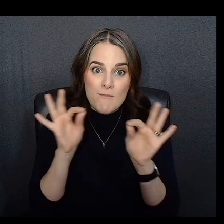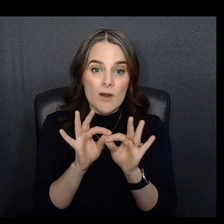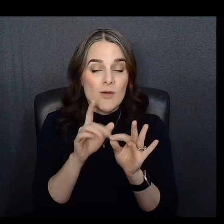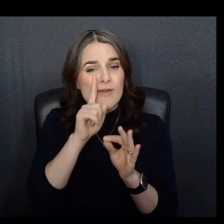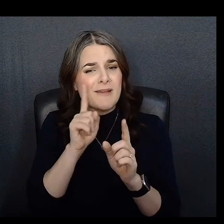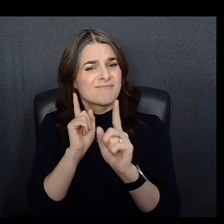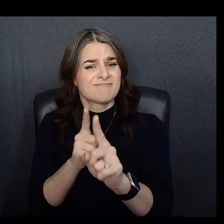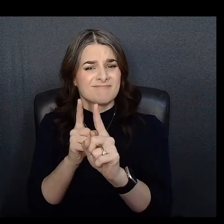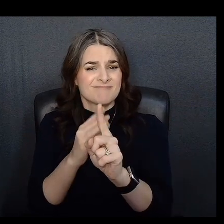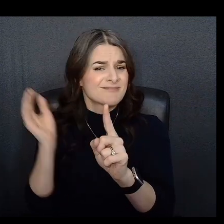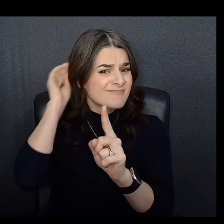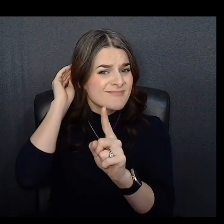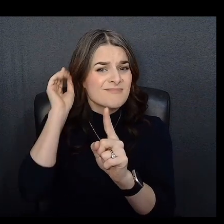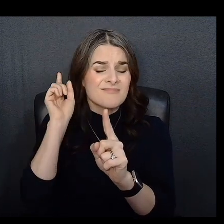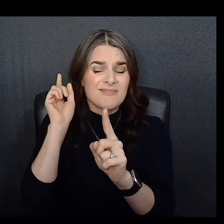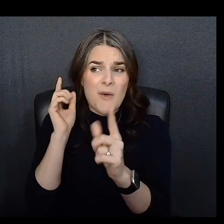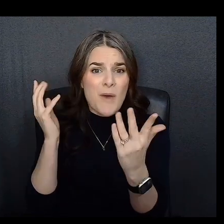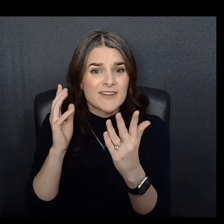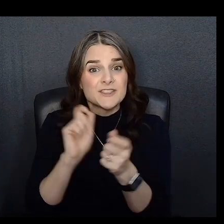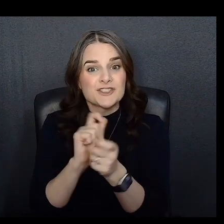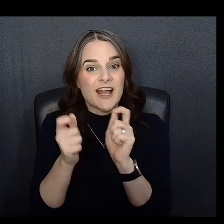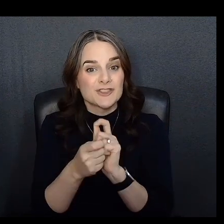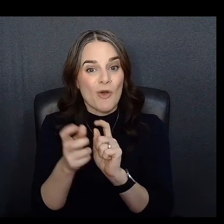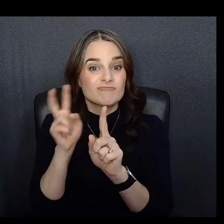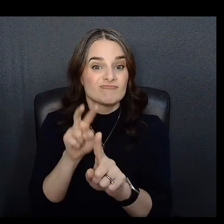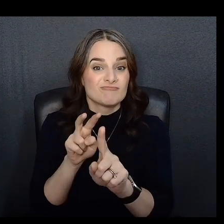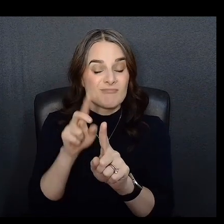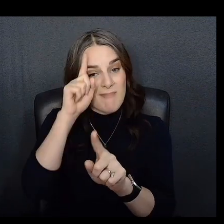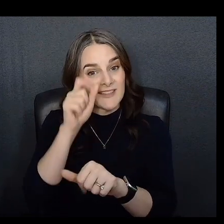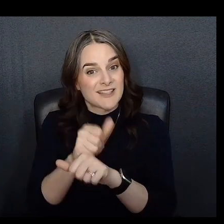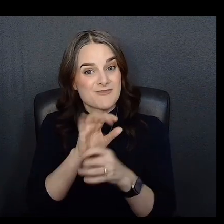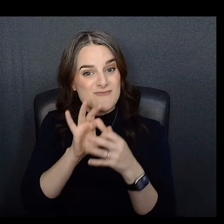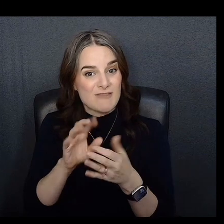is to hopefully change the mindset around talking about this type of topic, especially in the space